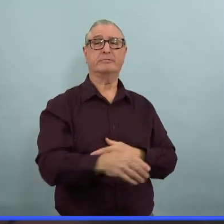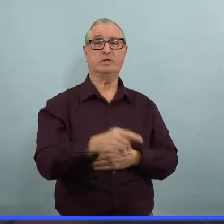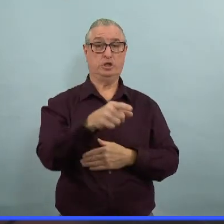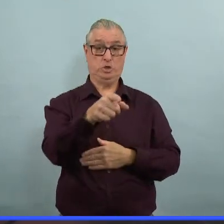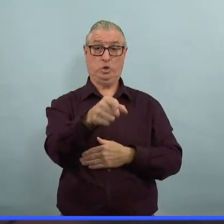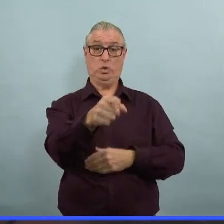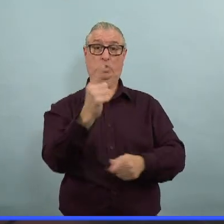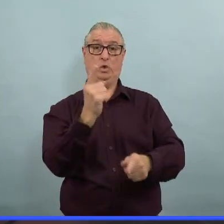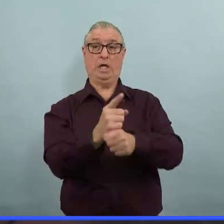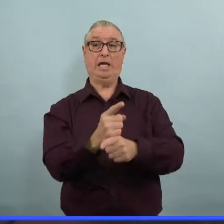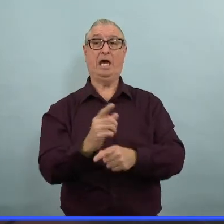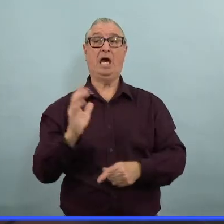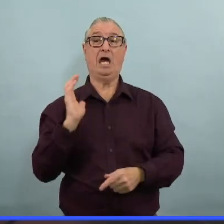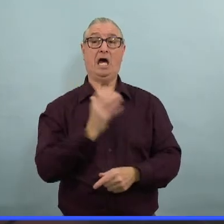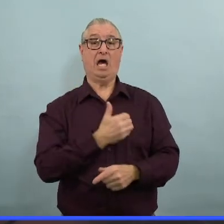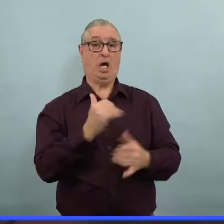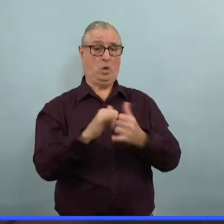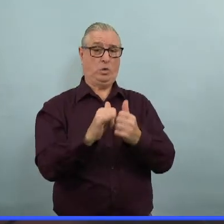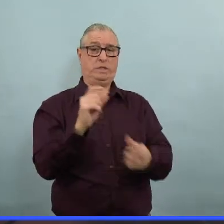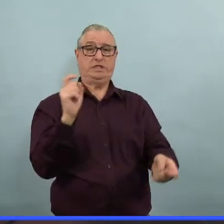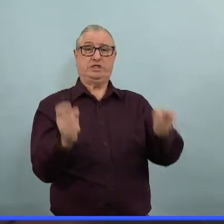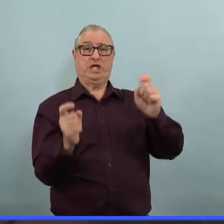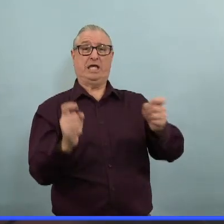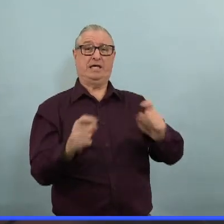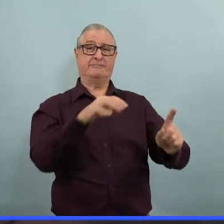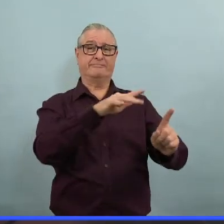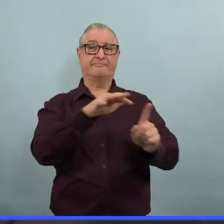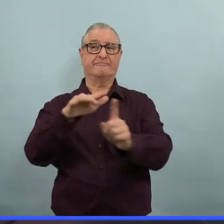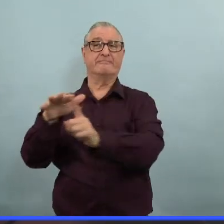because of the testing approach but we still have a number of indicators that we've presented